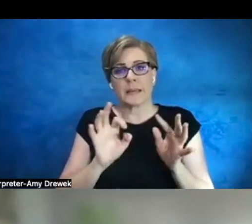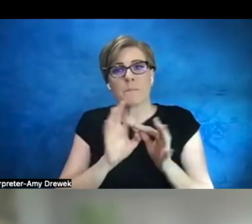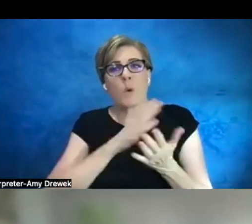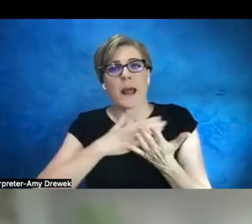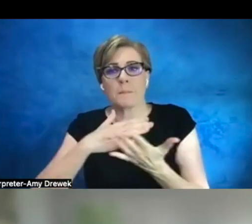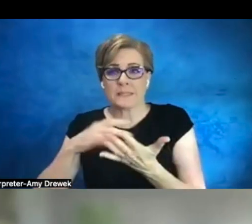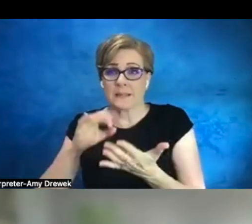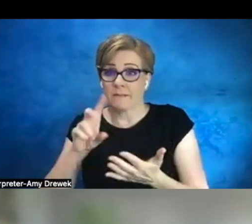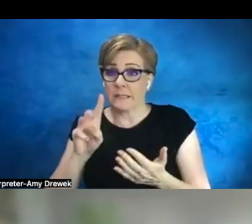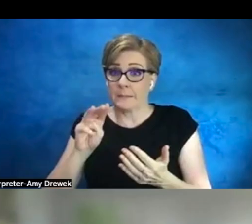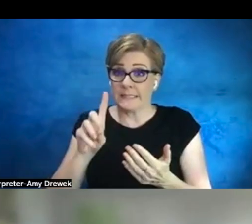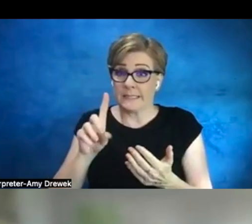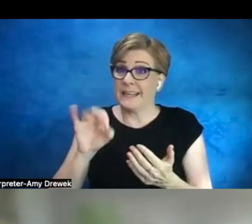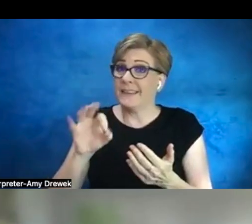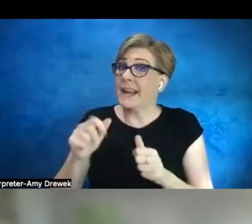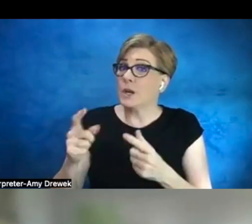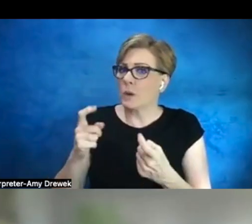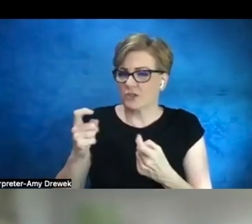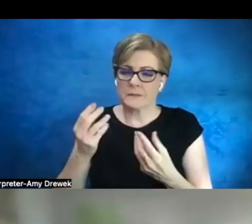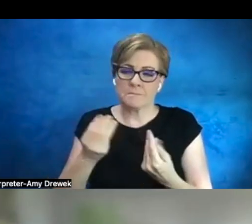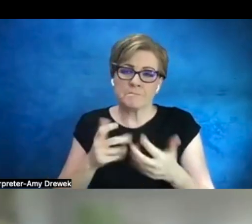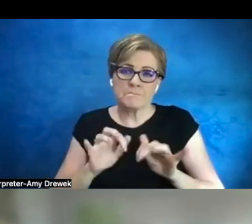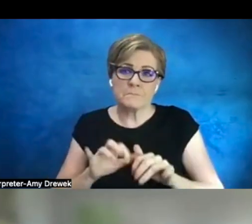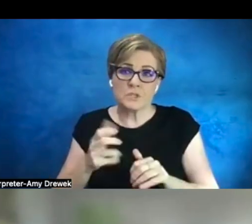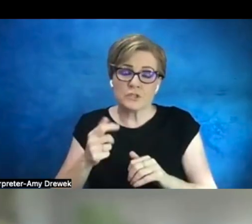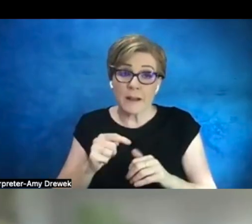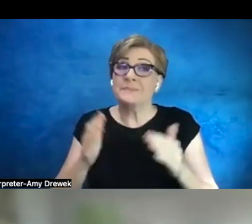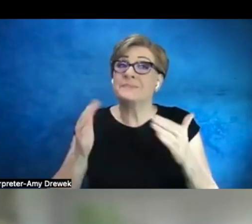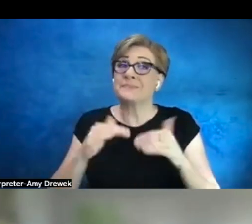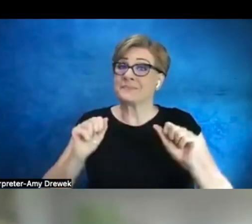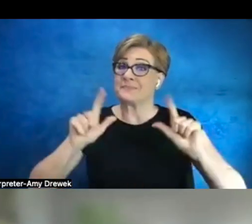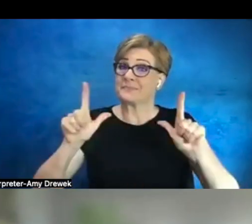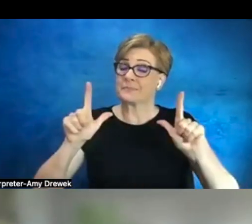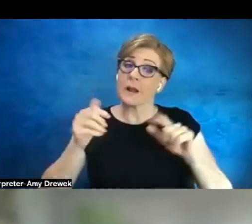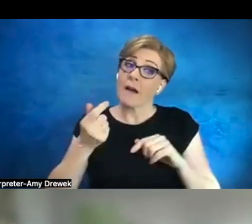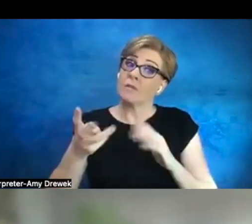I'm going to move on. Some examples. I think it's really helpful if you are just starting out with